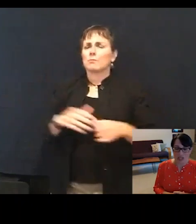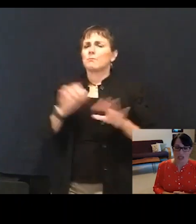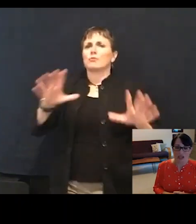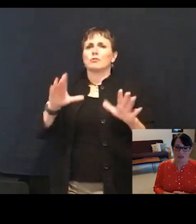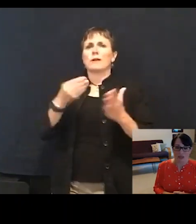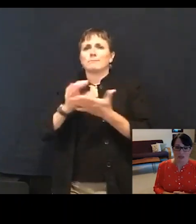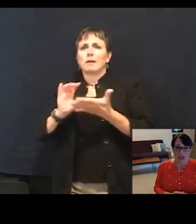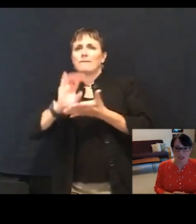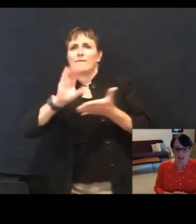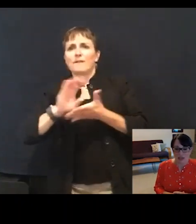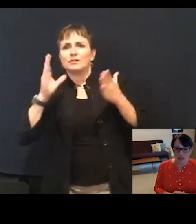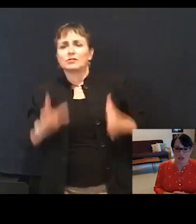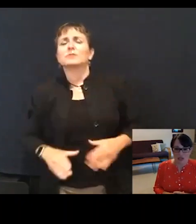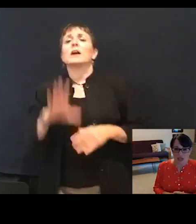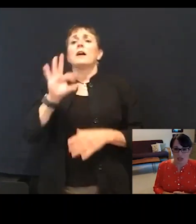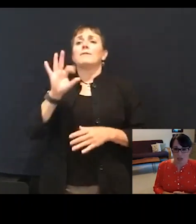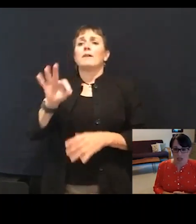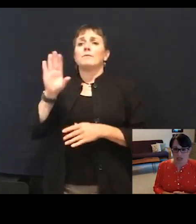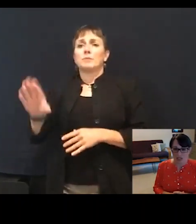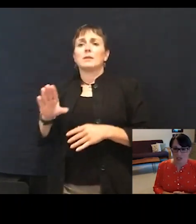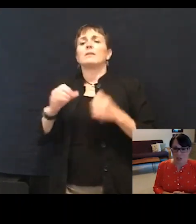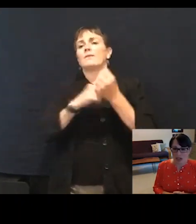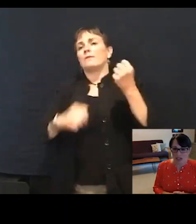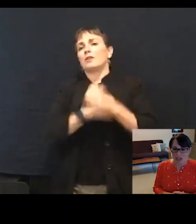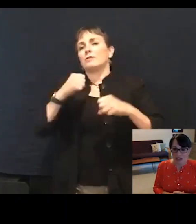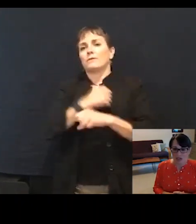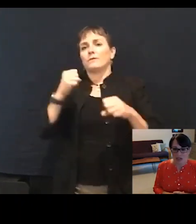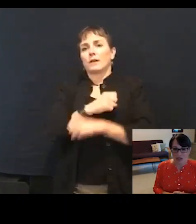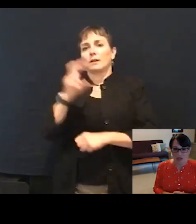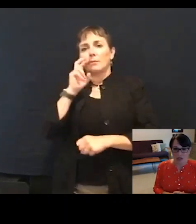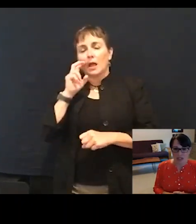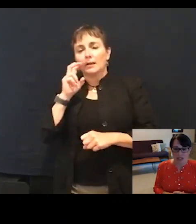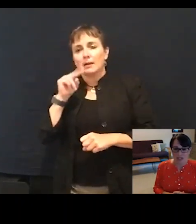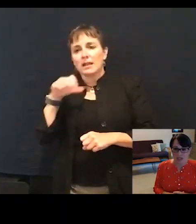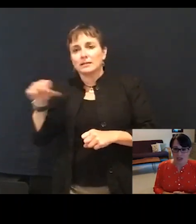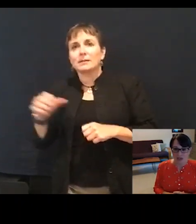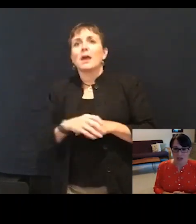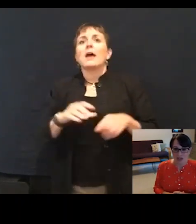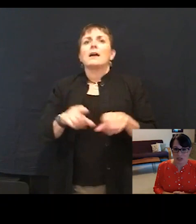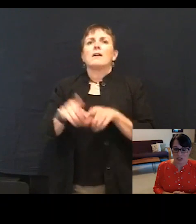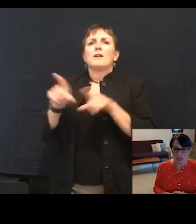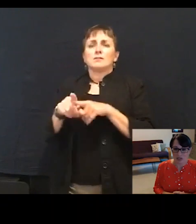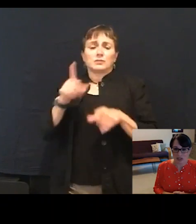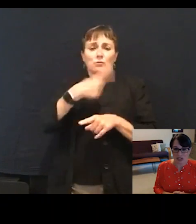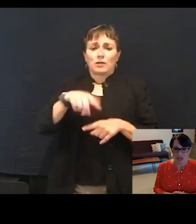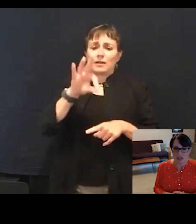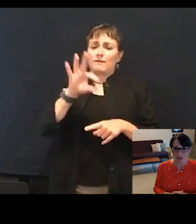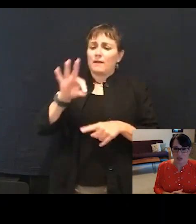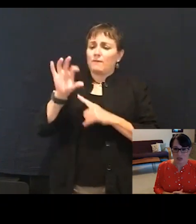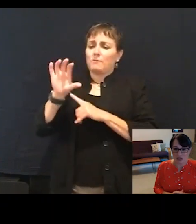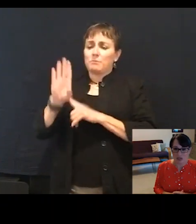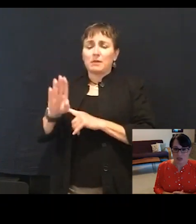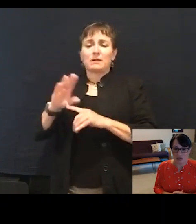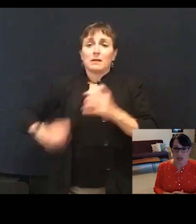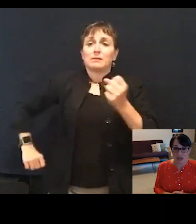The fact that the Foundation Fighting Blindness has backed us is-- really lends a lot of confidence to the fact that our focus is going to remain